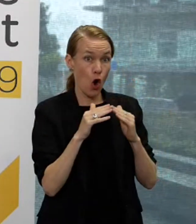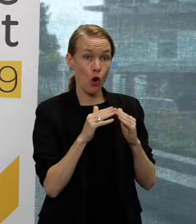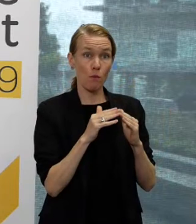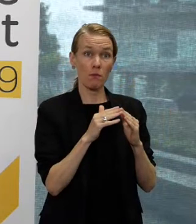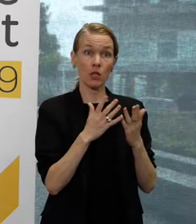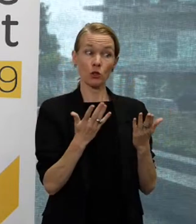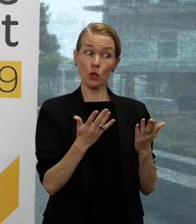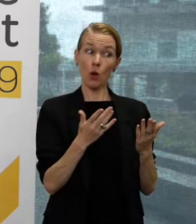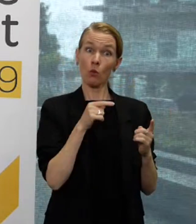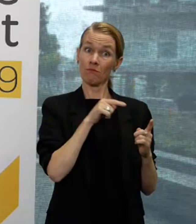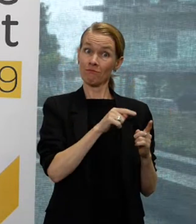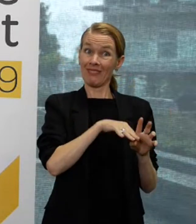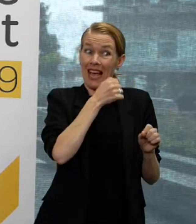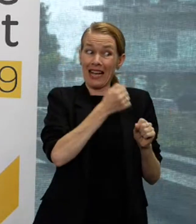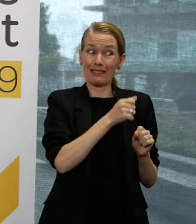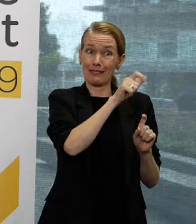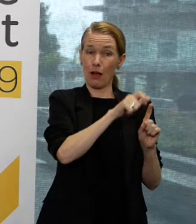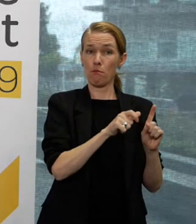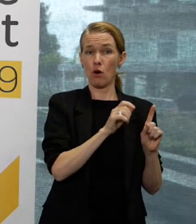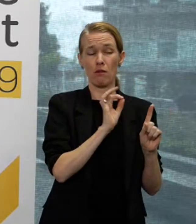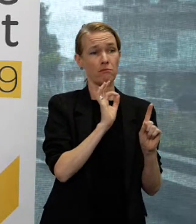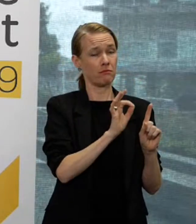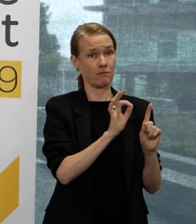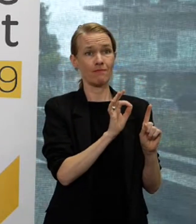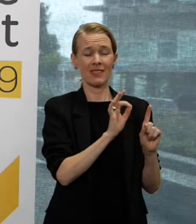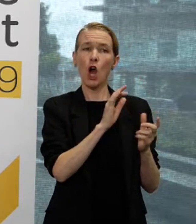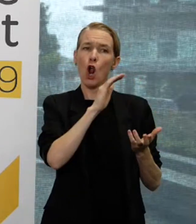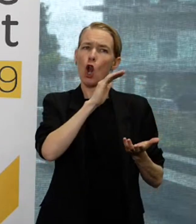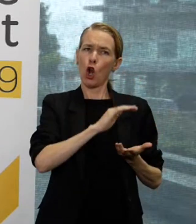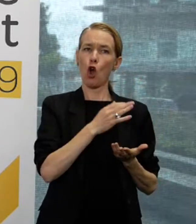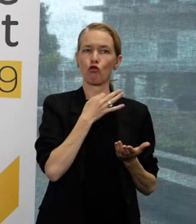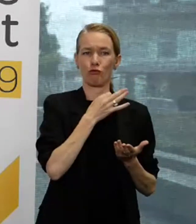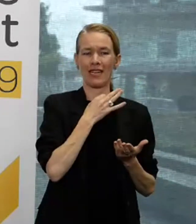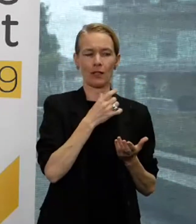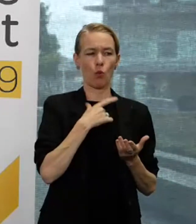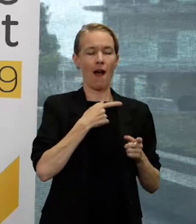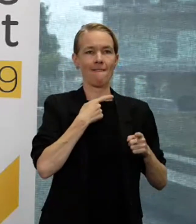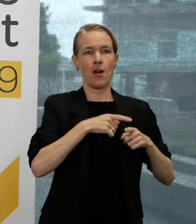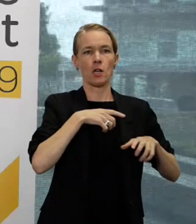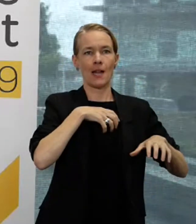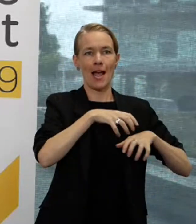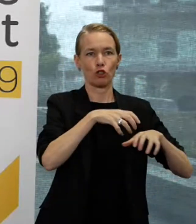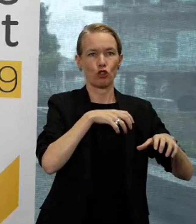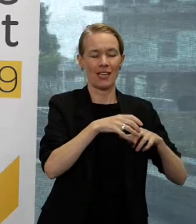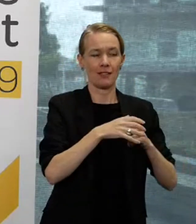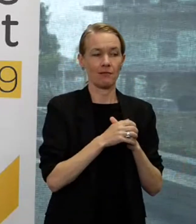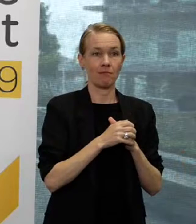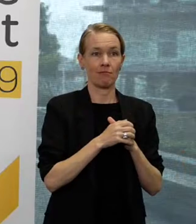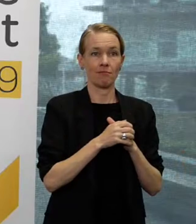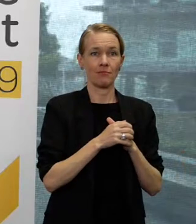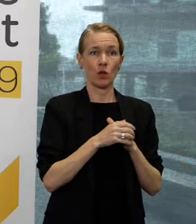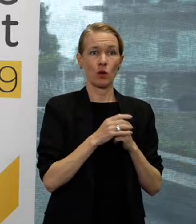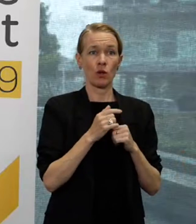feel it's lowish risk of any further community transmission, but of course, we're wanting to do everything